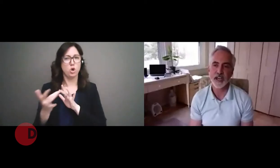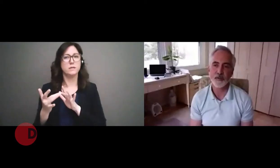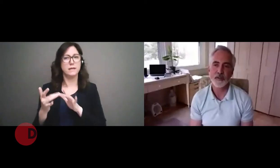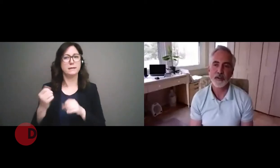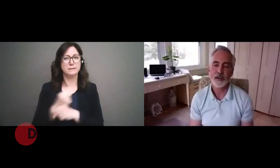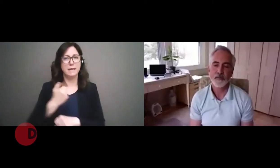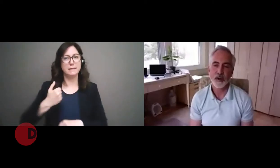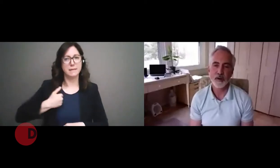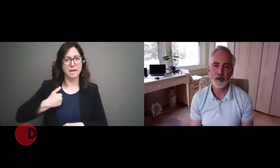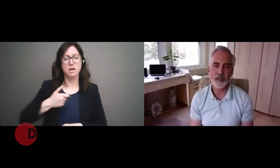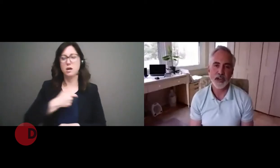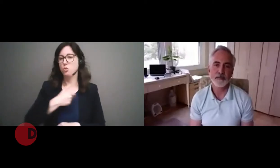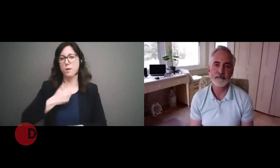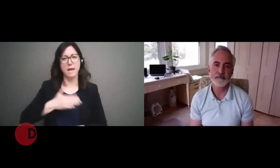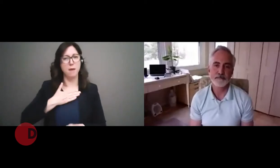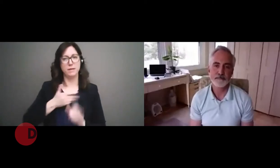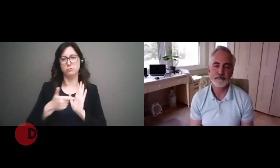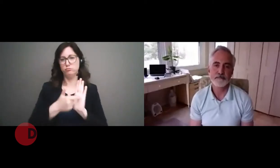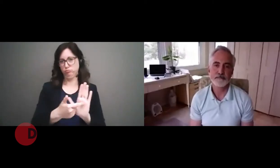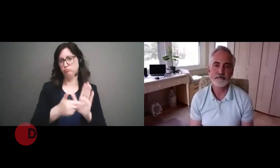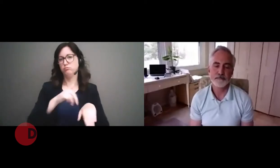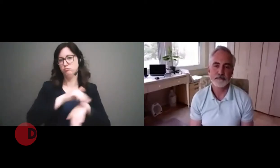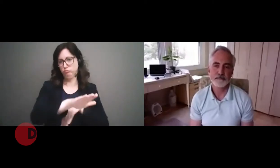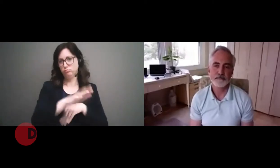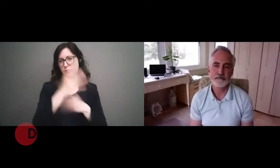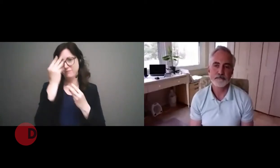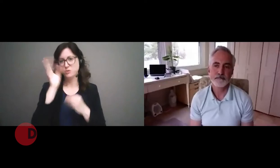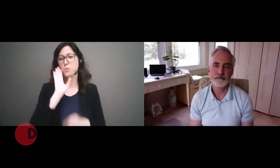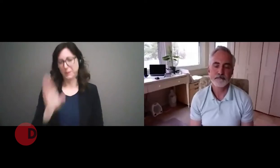we are more than happy to provide information.